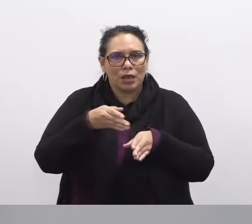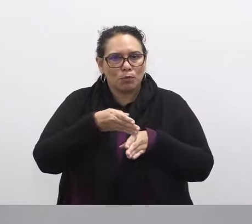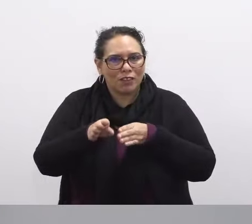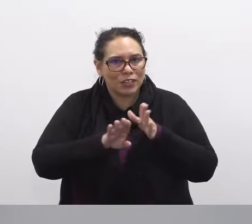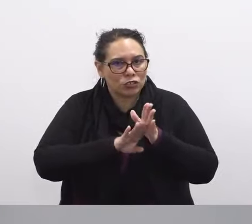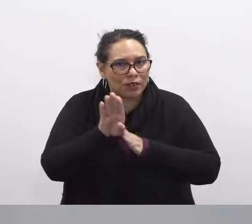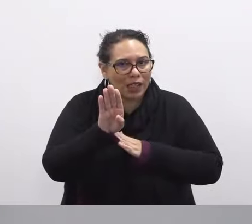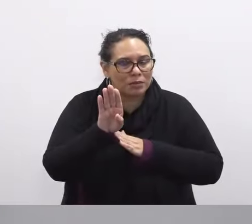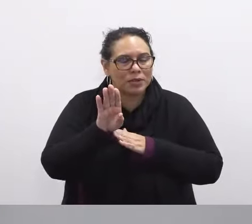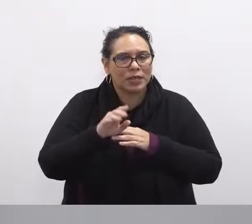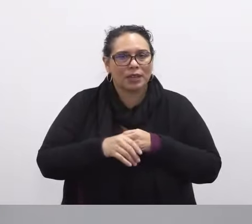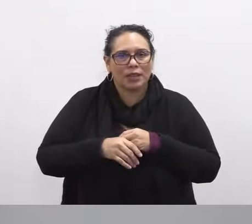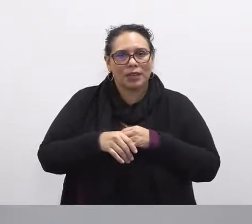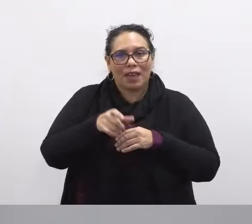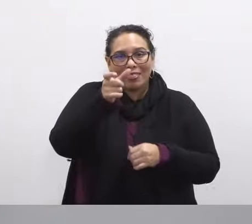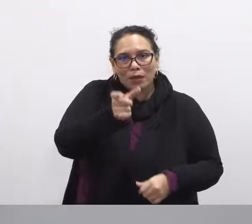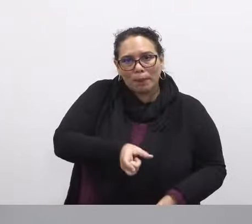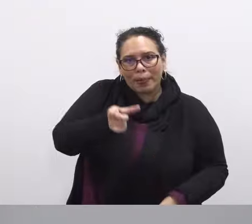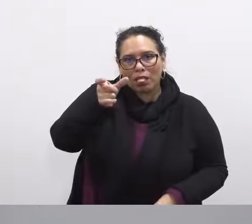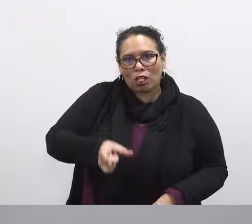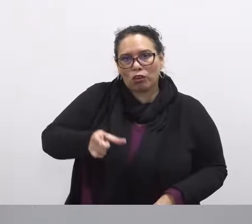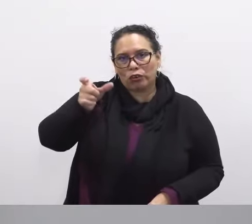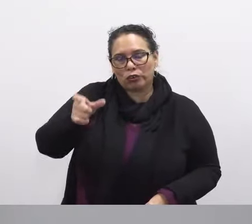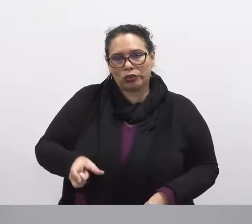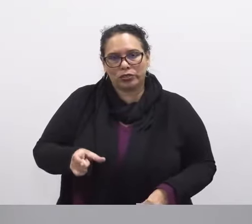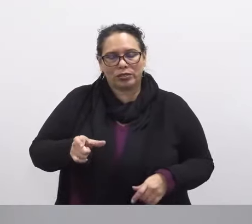through the pillars of excellence and equity,